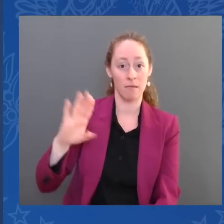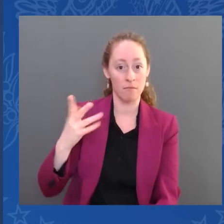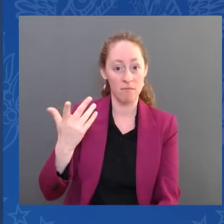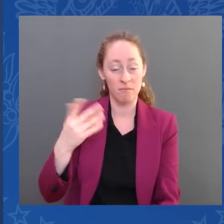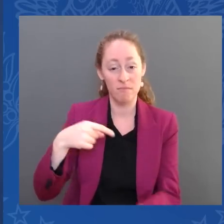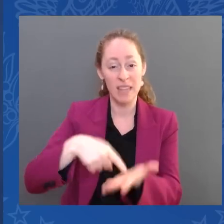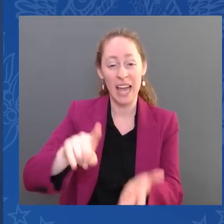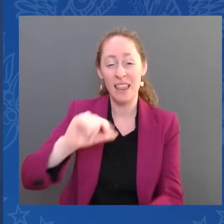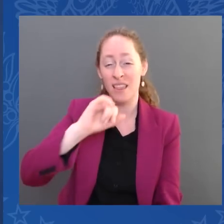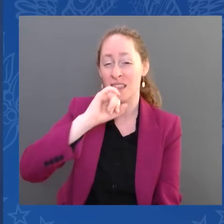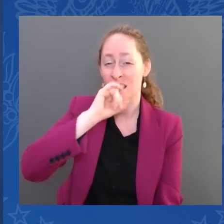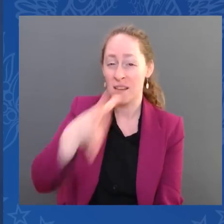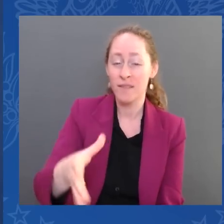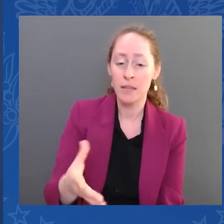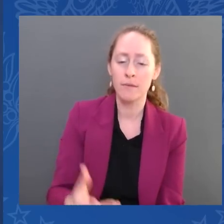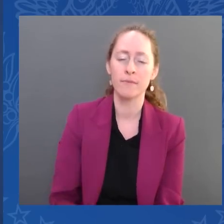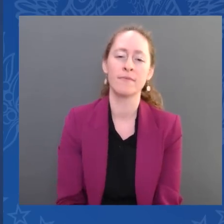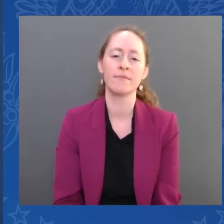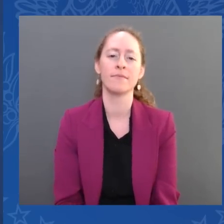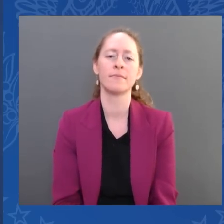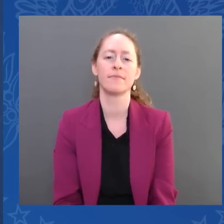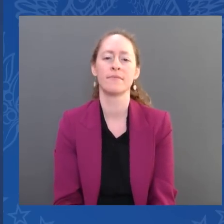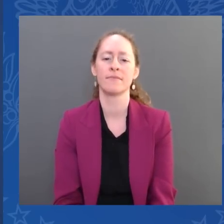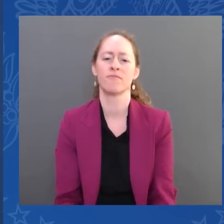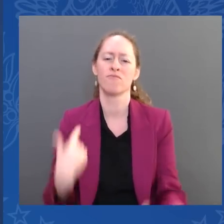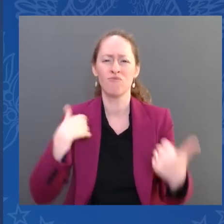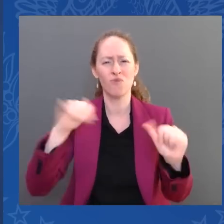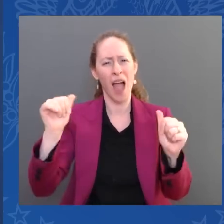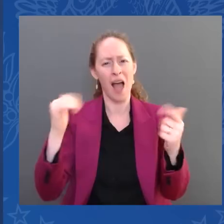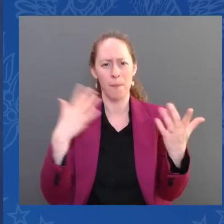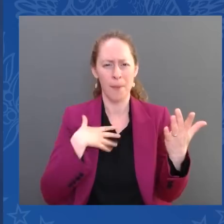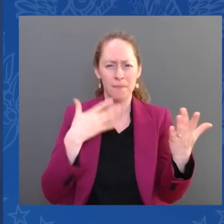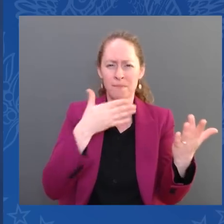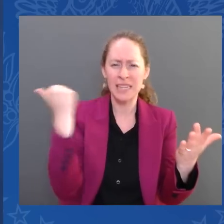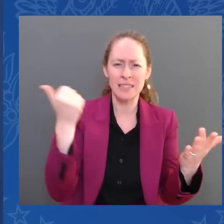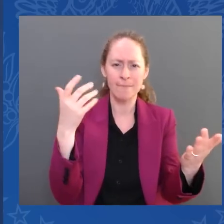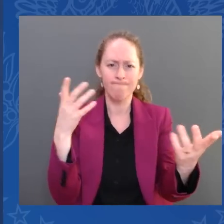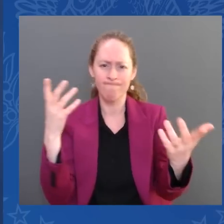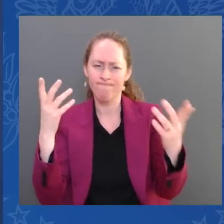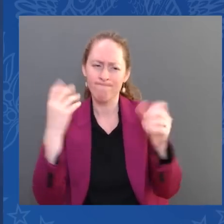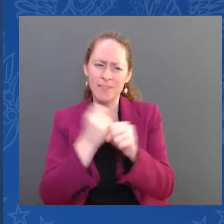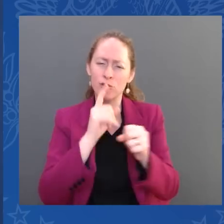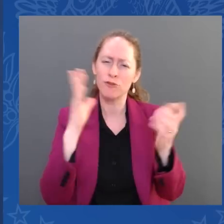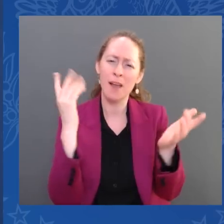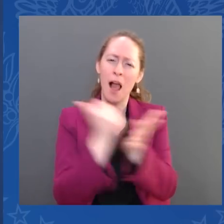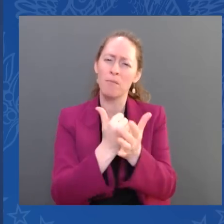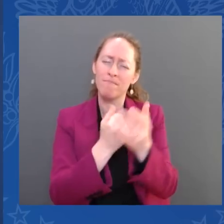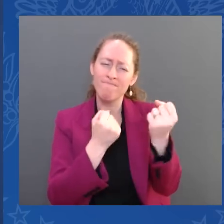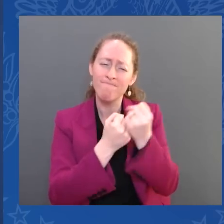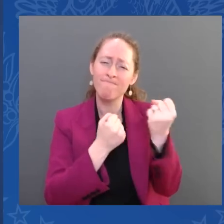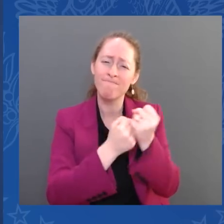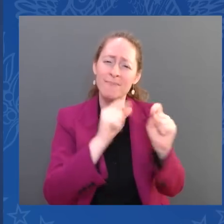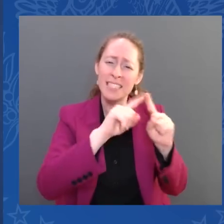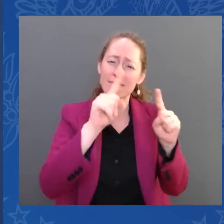And I'm going to -- I'm going to continue to do that. But Congress needs to act as well. We can do so much more if we come together